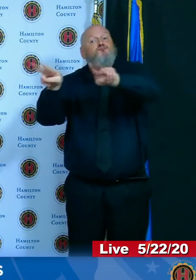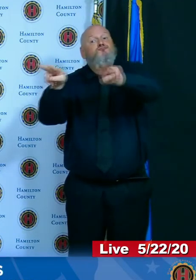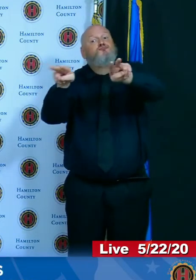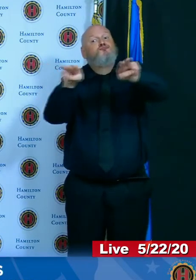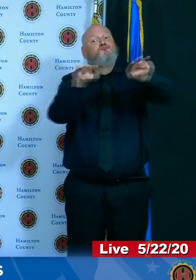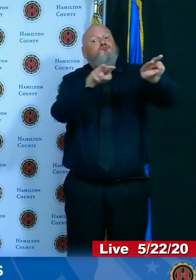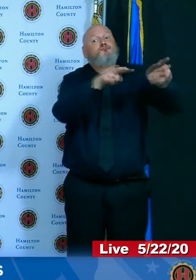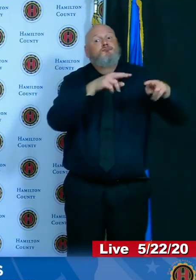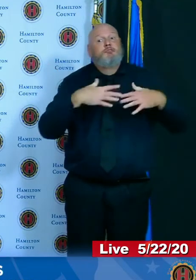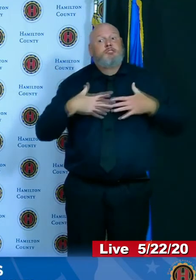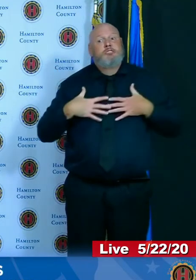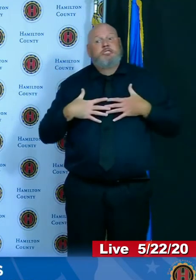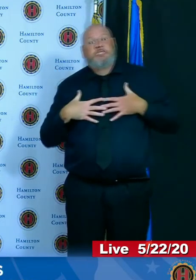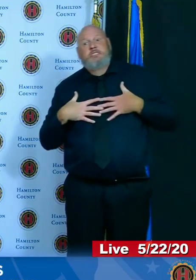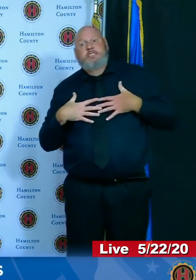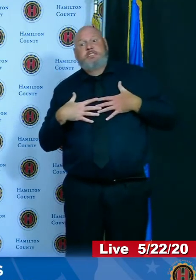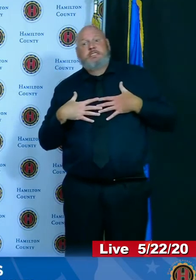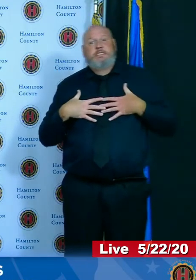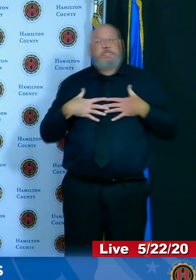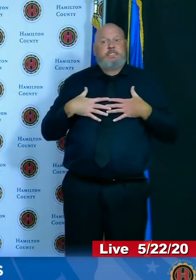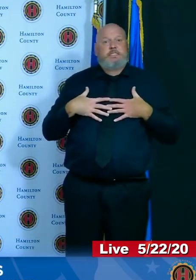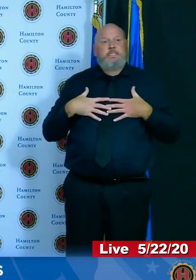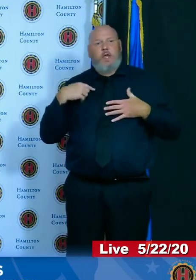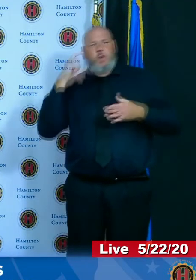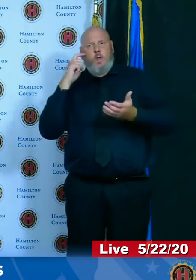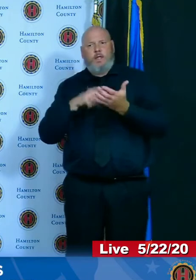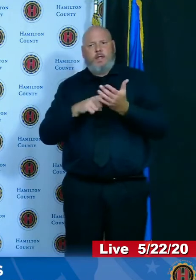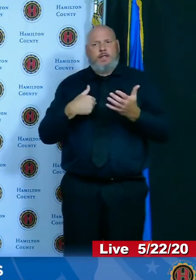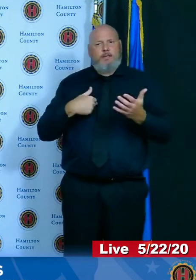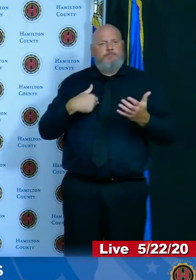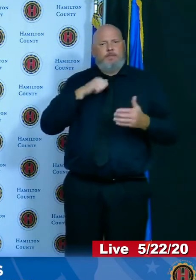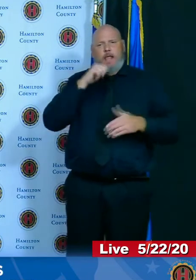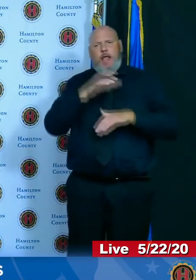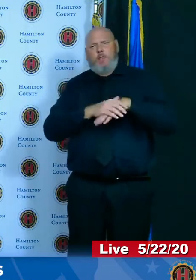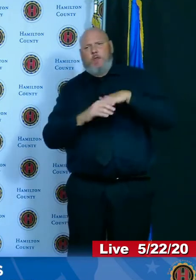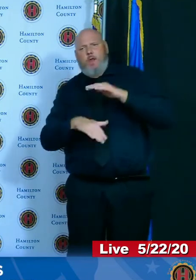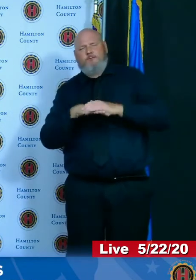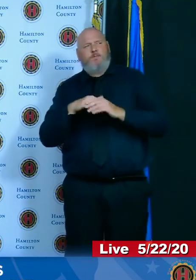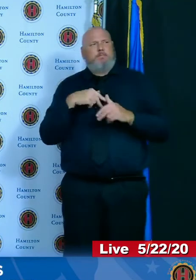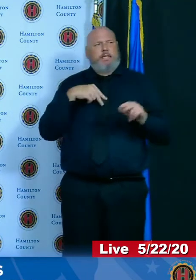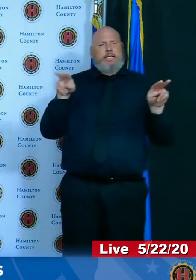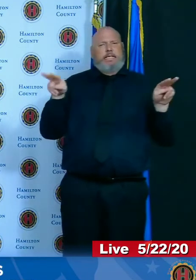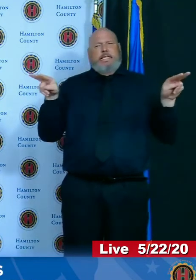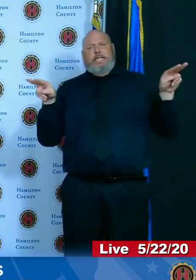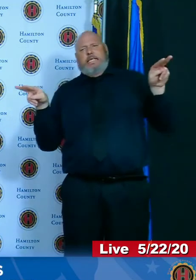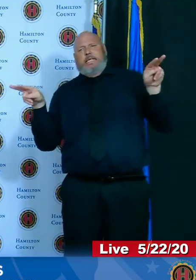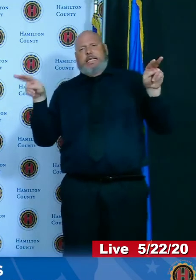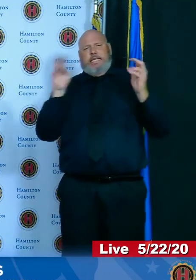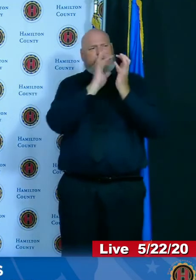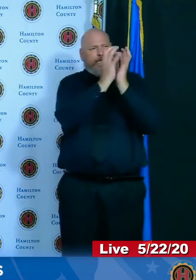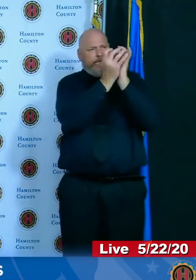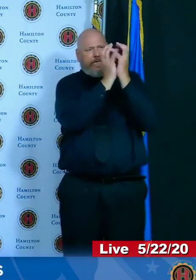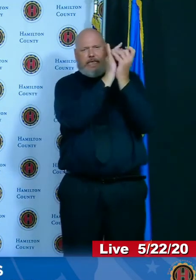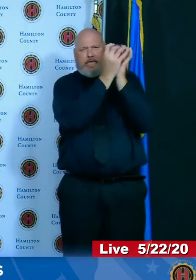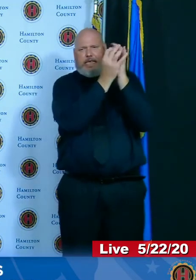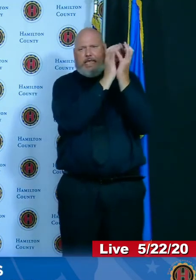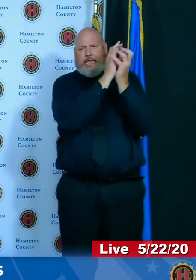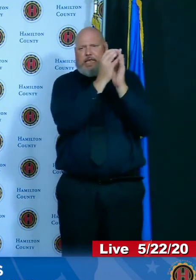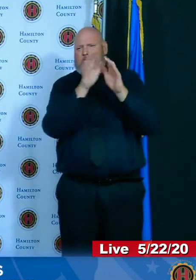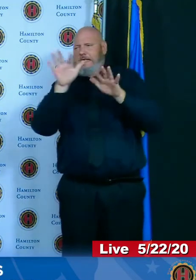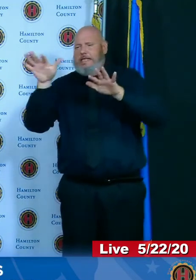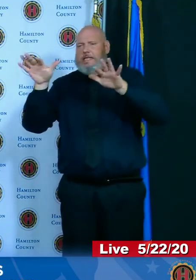as I drove around and was watching groups of people interact look